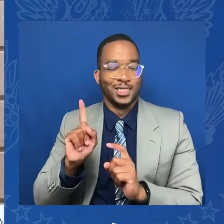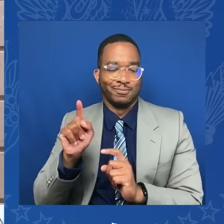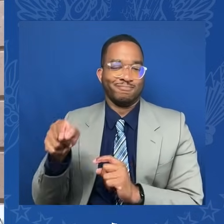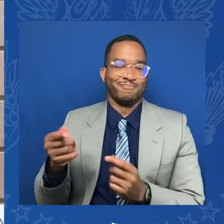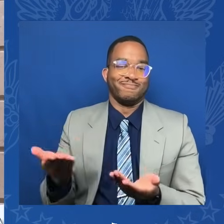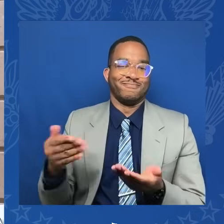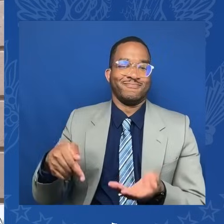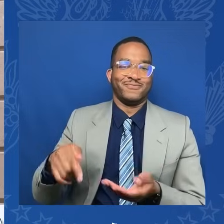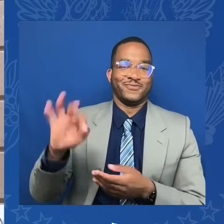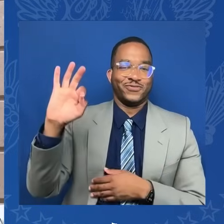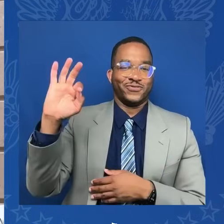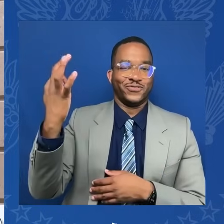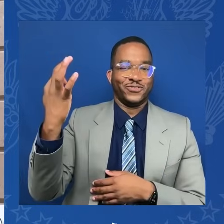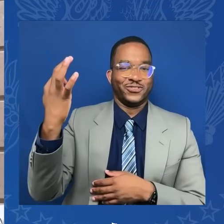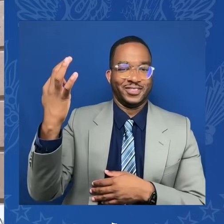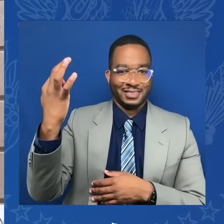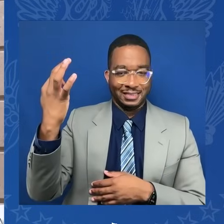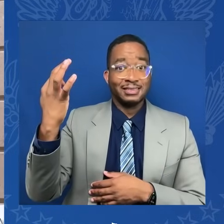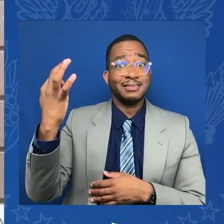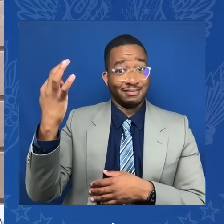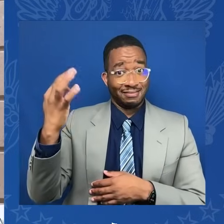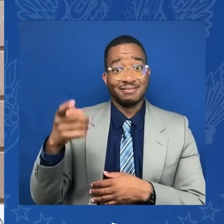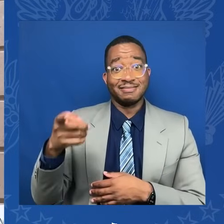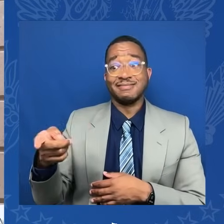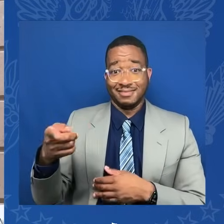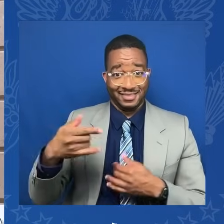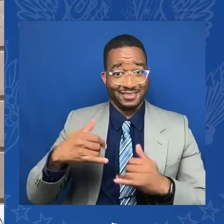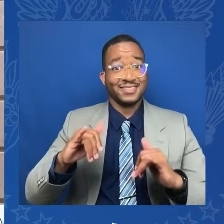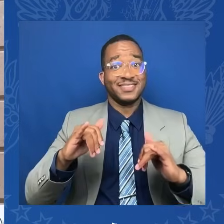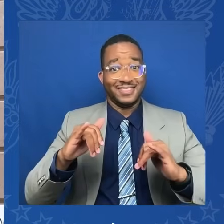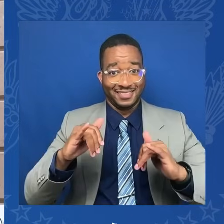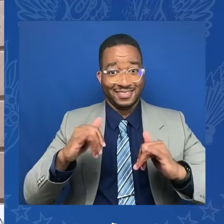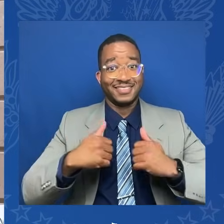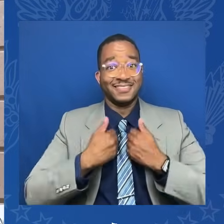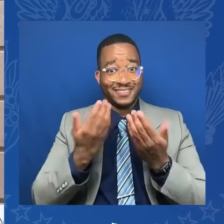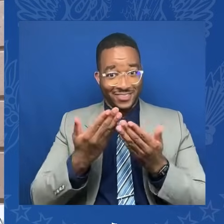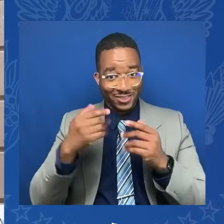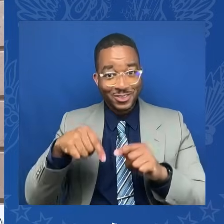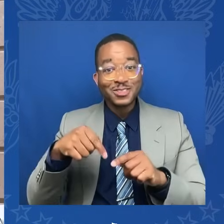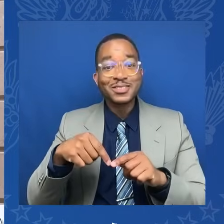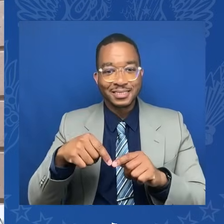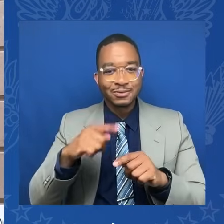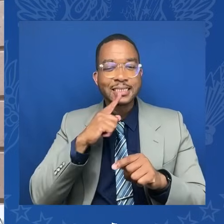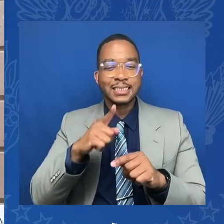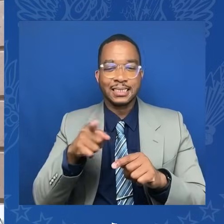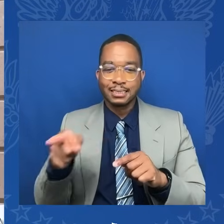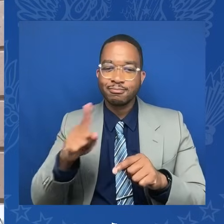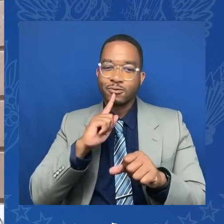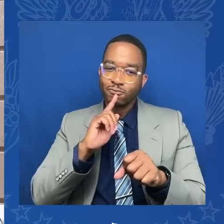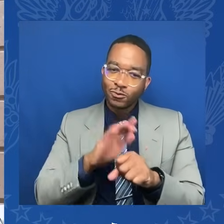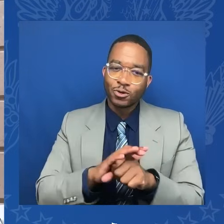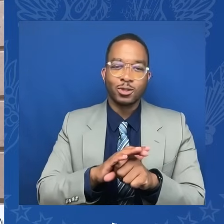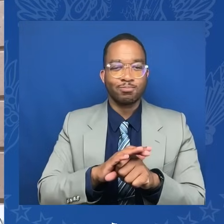This week, we reaffirmed that friendship in a deeply meaningful way. But before I begin my remarks, I want to echo